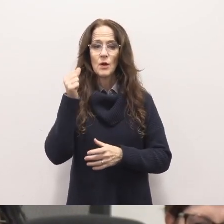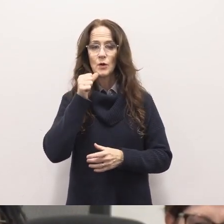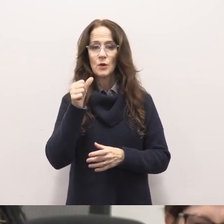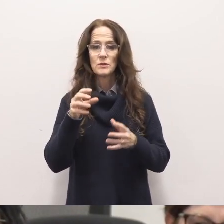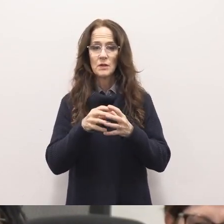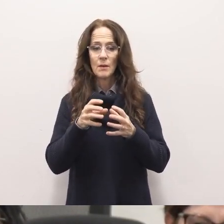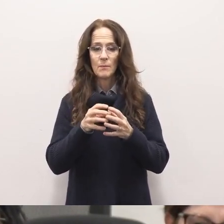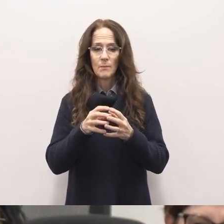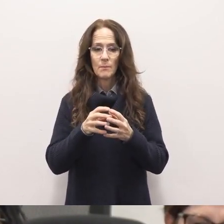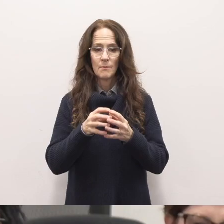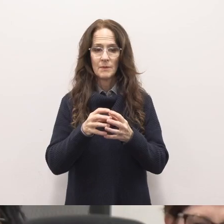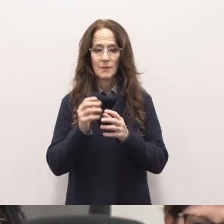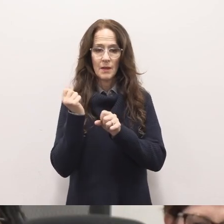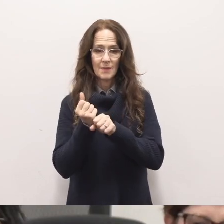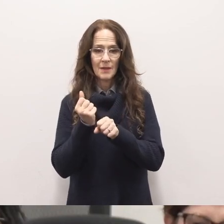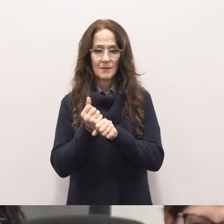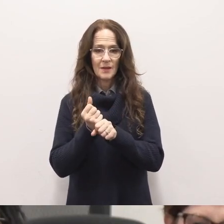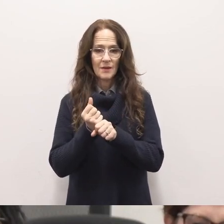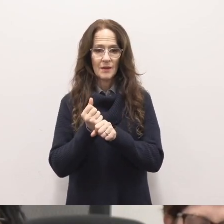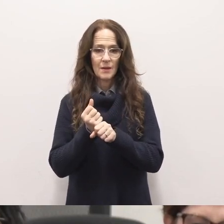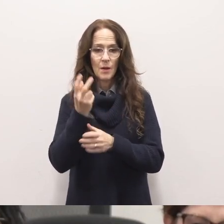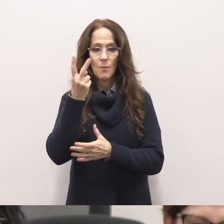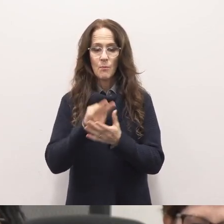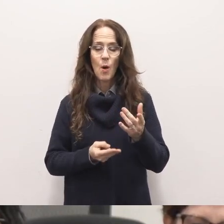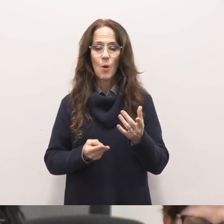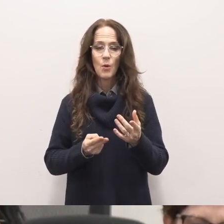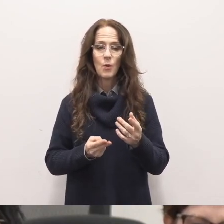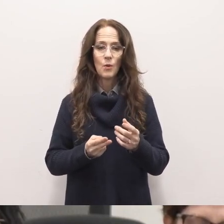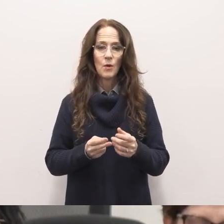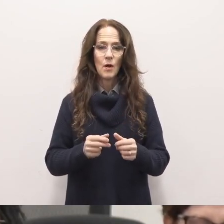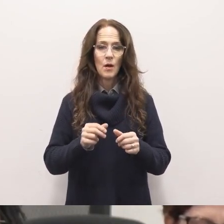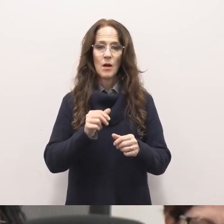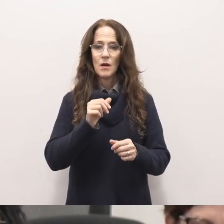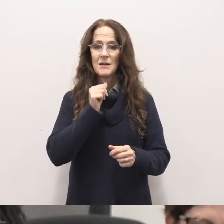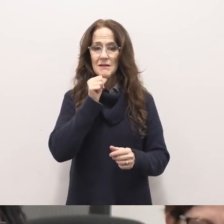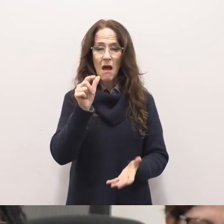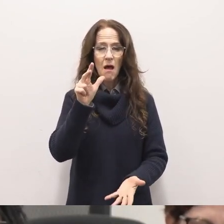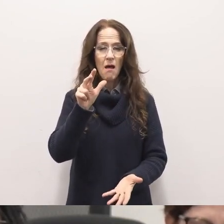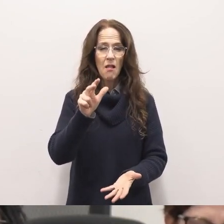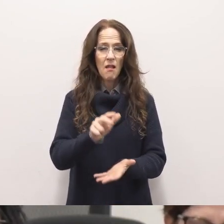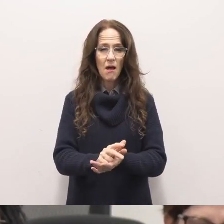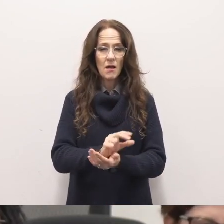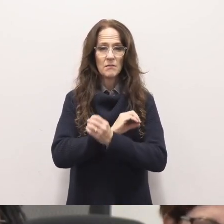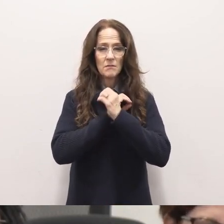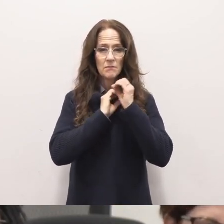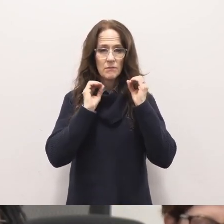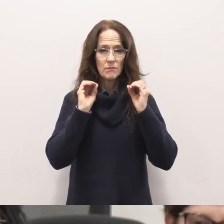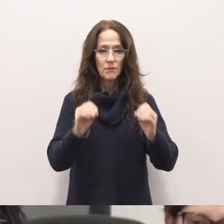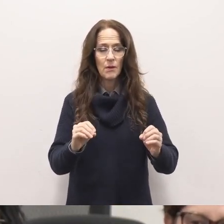and boys' baseball team both went undefeated this last season, marking an impressive achievement